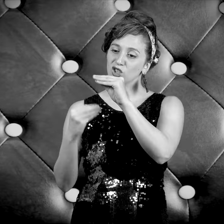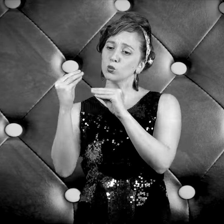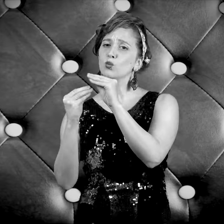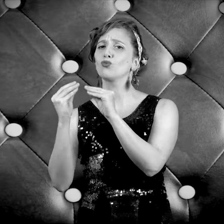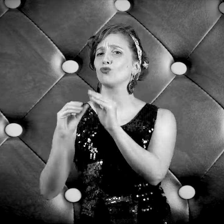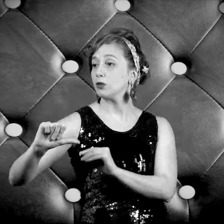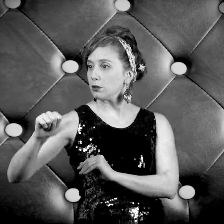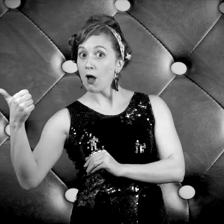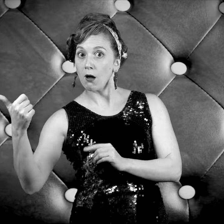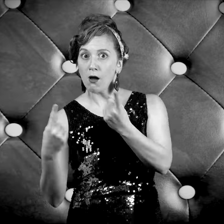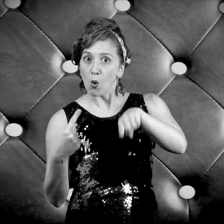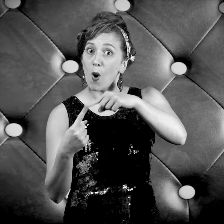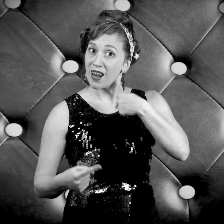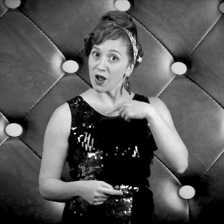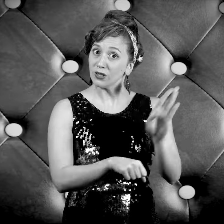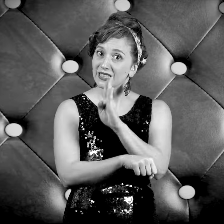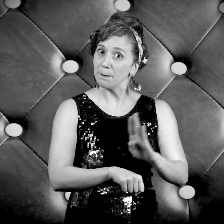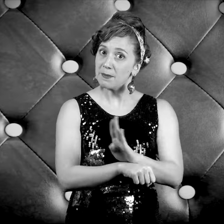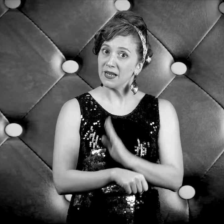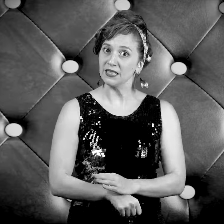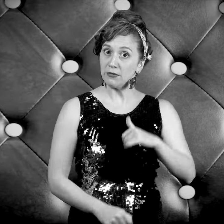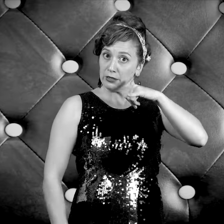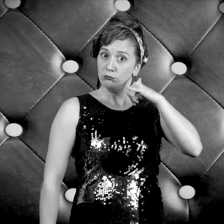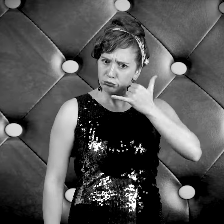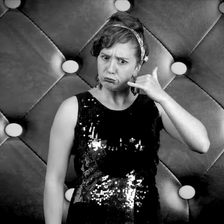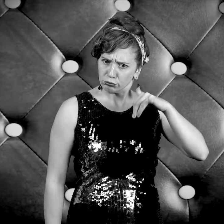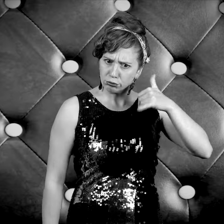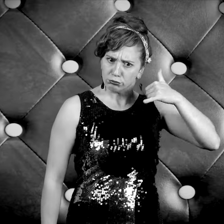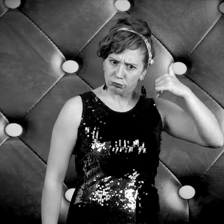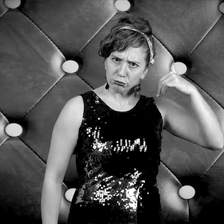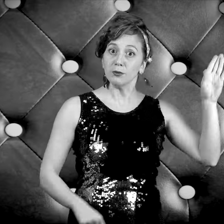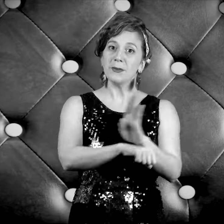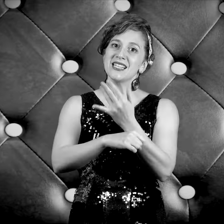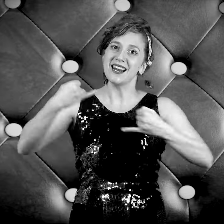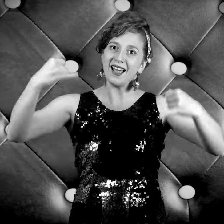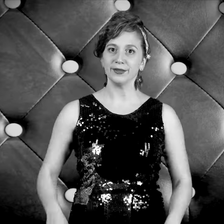Busy kissing someone else While I was keeping busy Getting a brrr, brrr, brrr, brrr, busy line